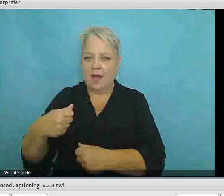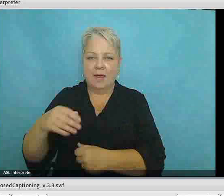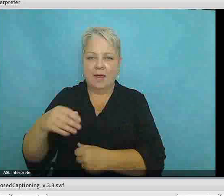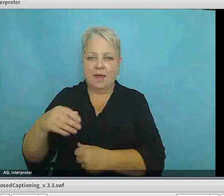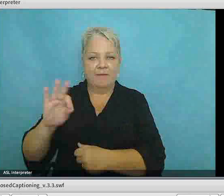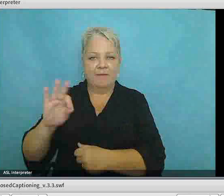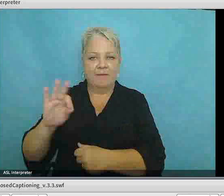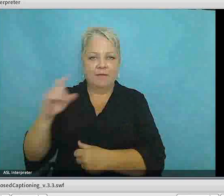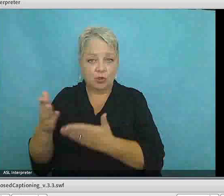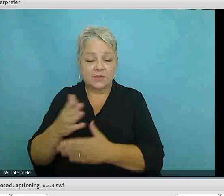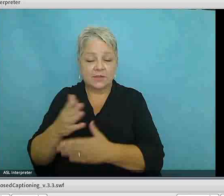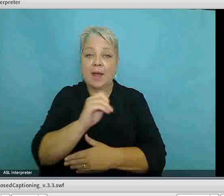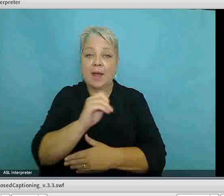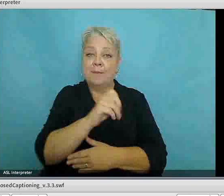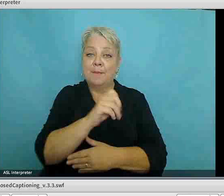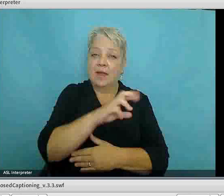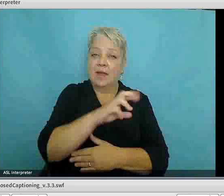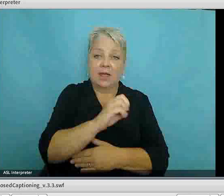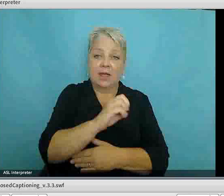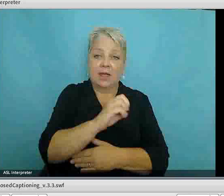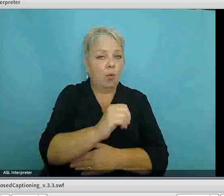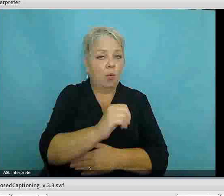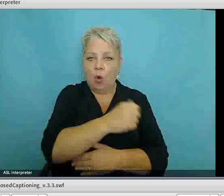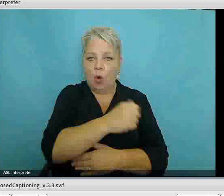being one of those exceptions.